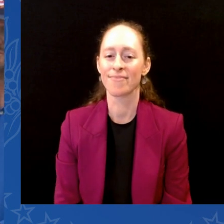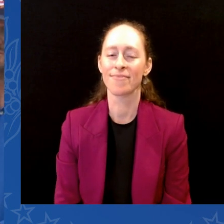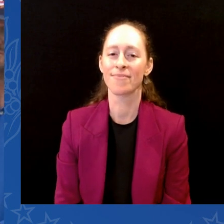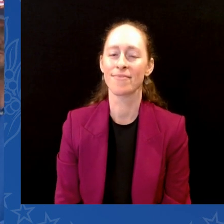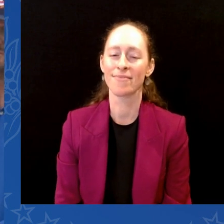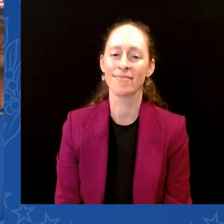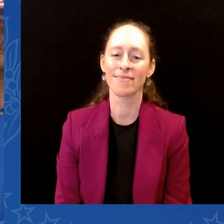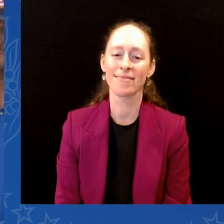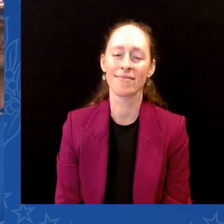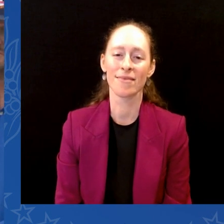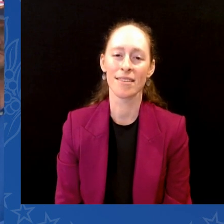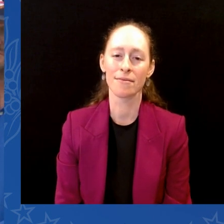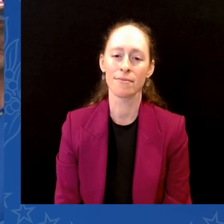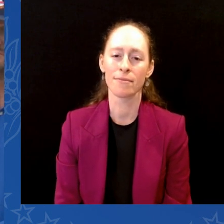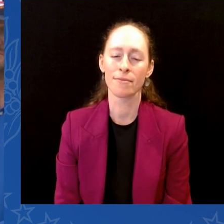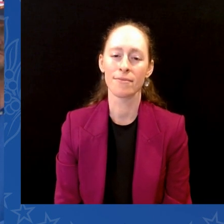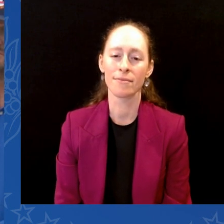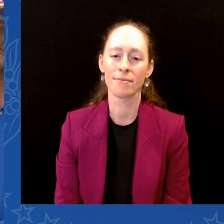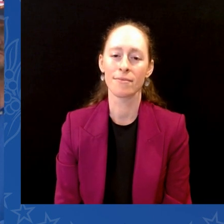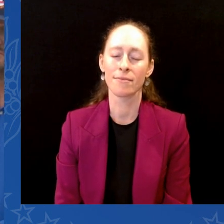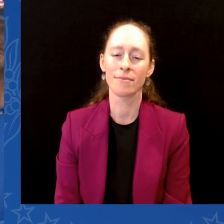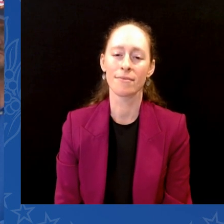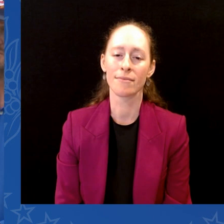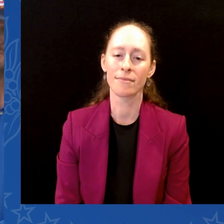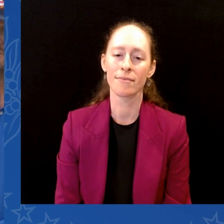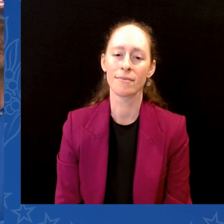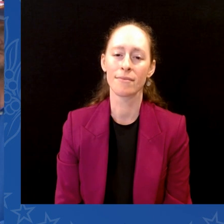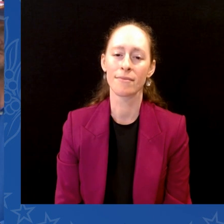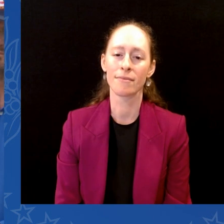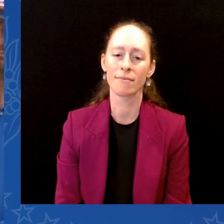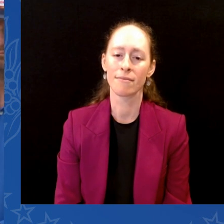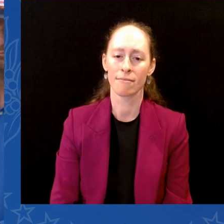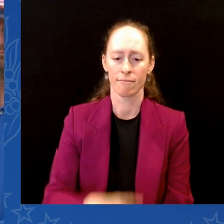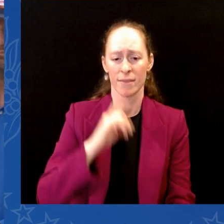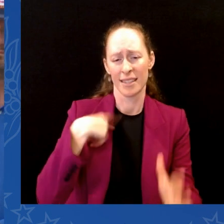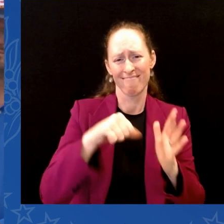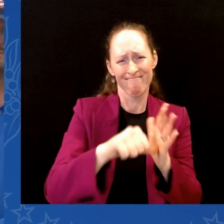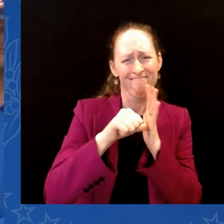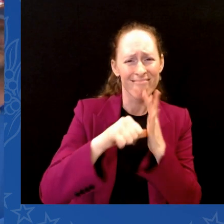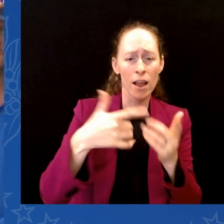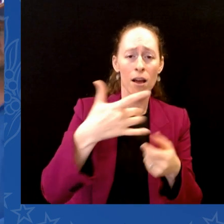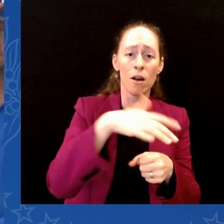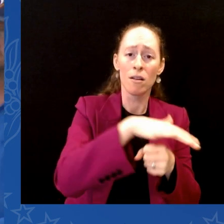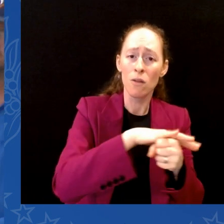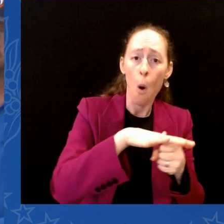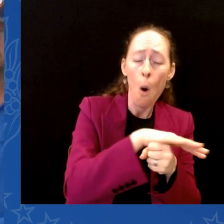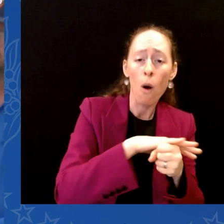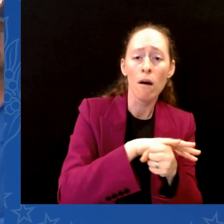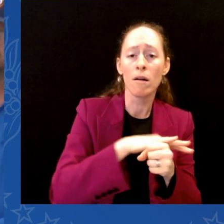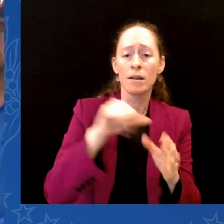And the cooperation began before the storm hit. The number one priority was saving lives.